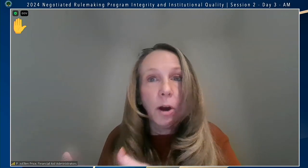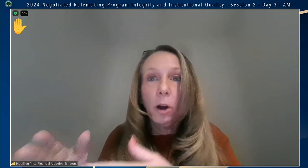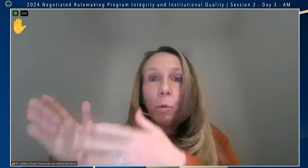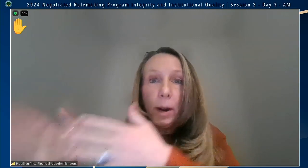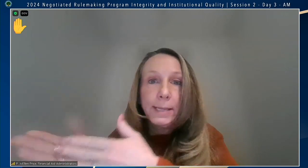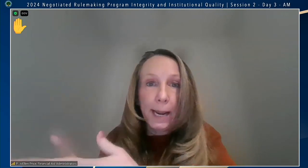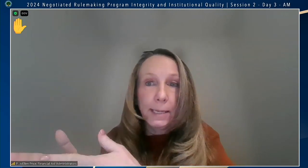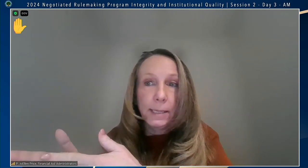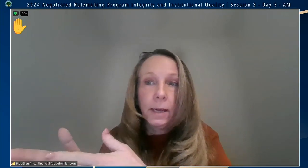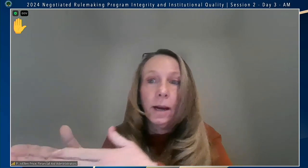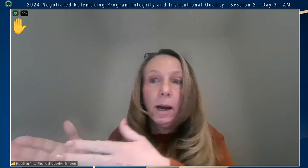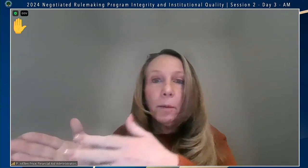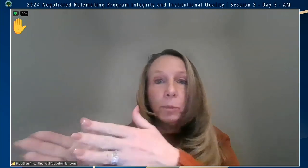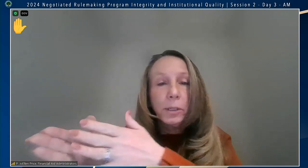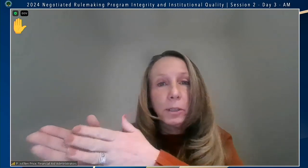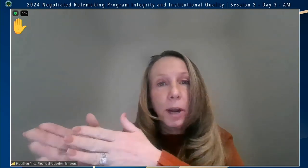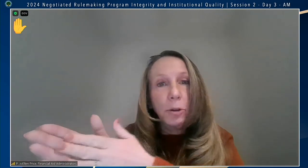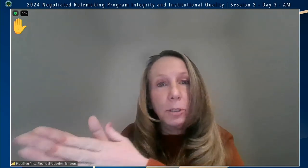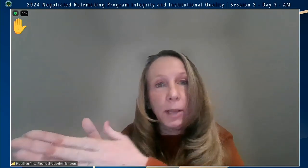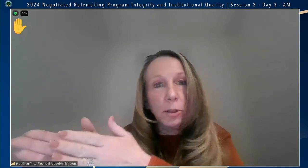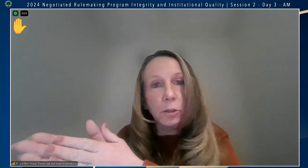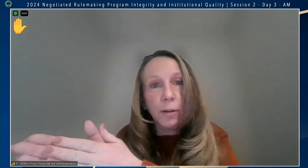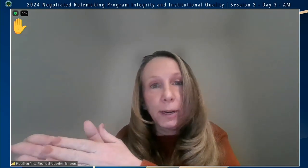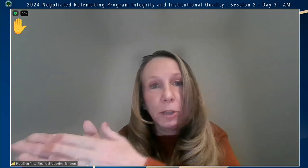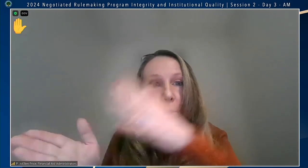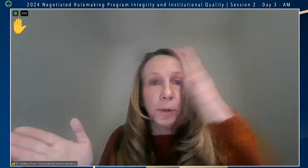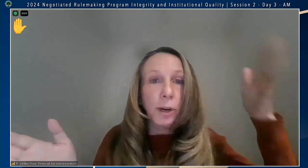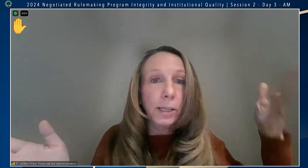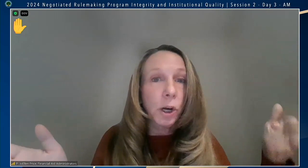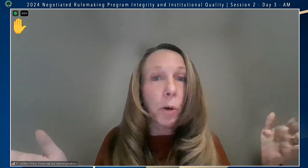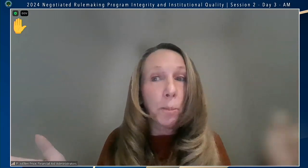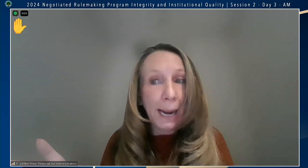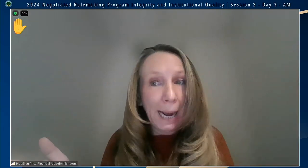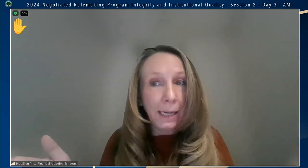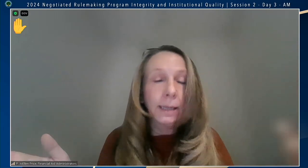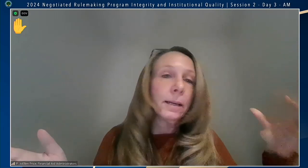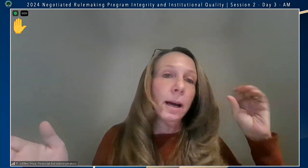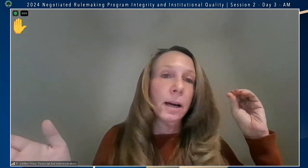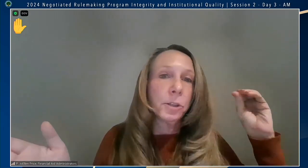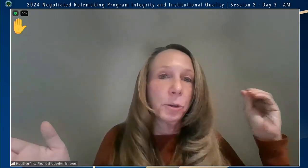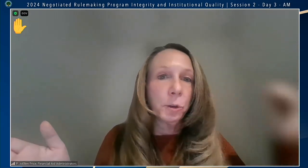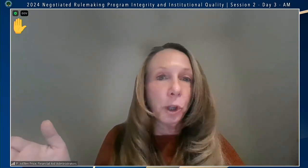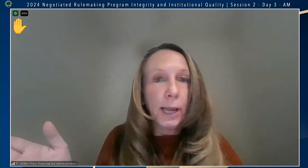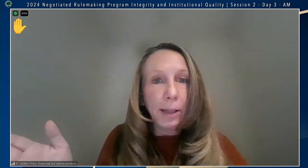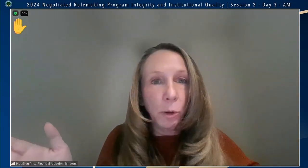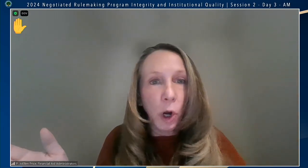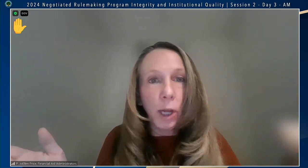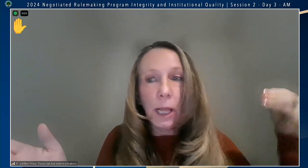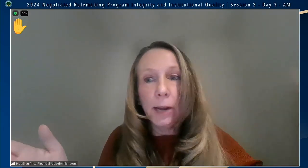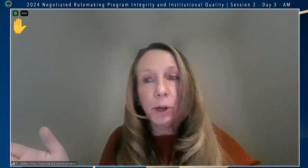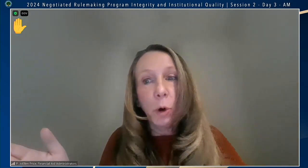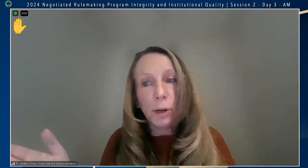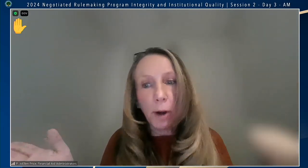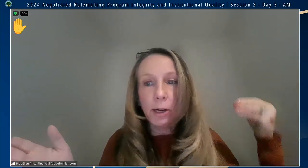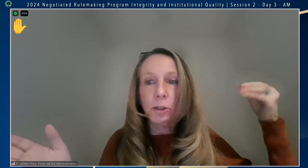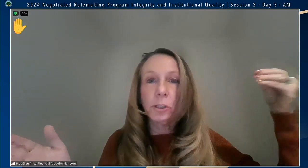on one date, are you saying this financial administrator has to go back to look at those online recorded records?